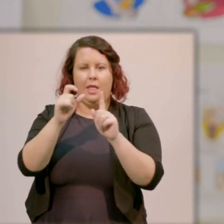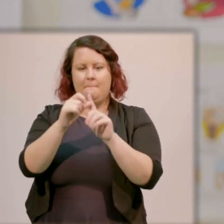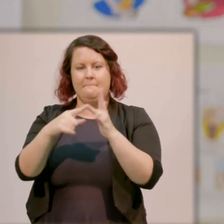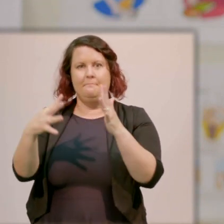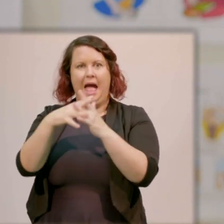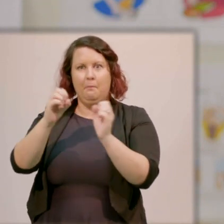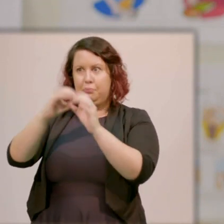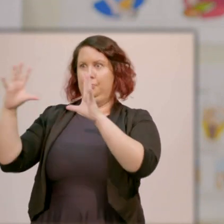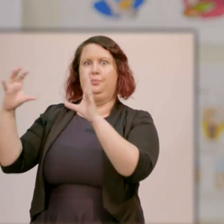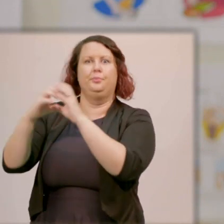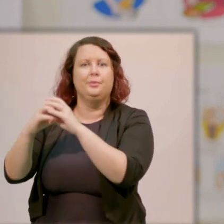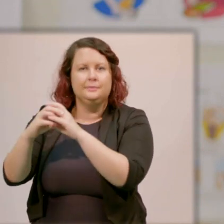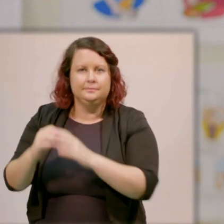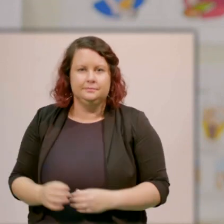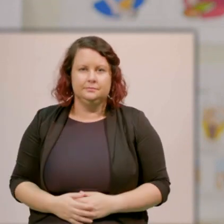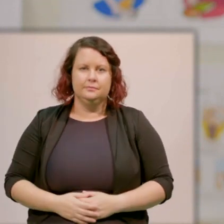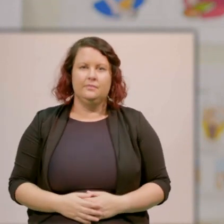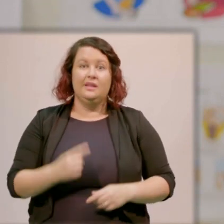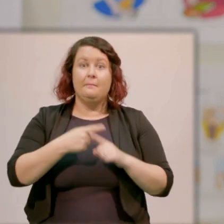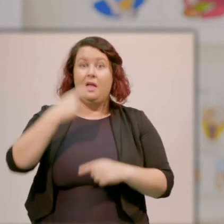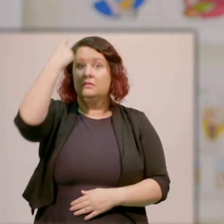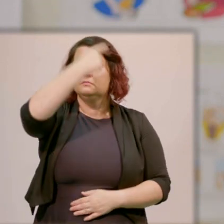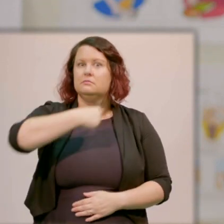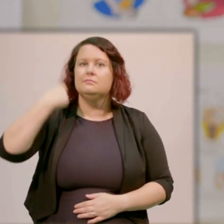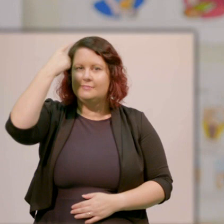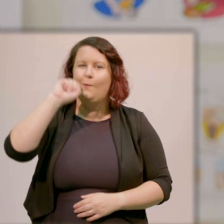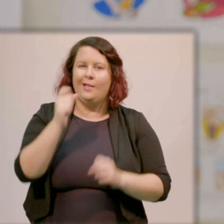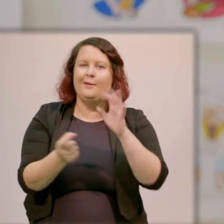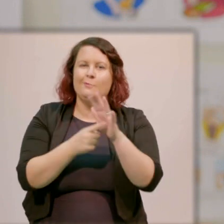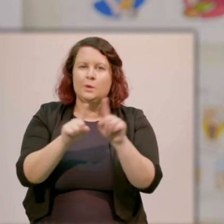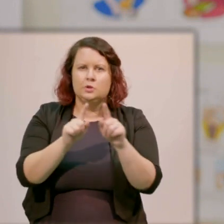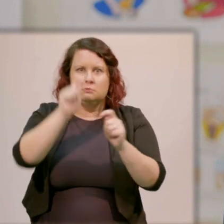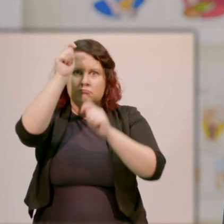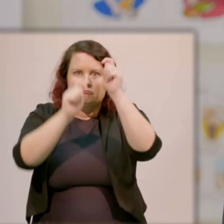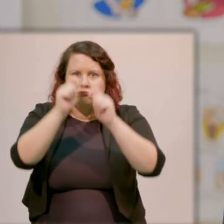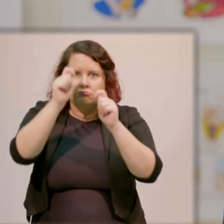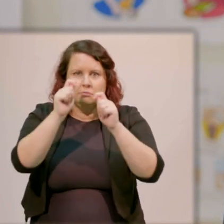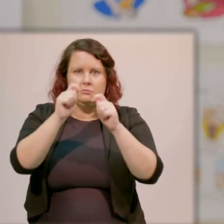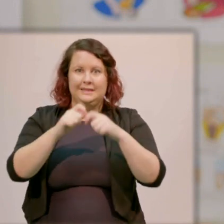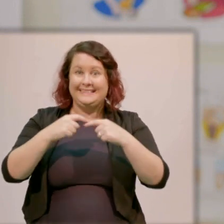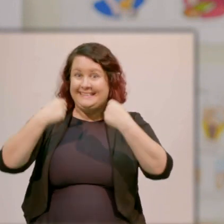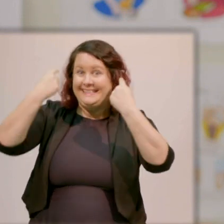Facial features - that is, the features on the faces of the characters. For example: eyes, eyebrows, nose, moustache, chin -